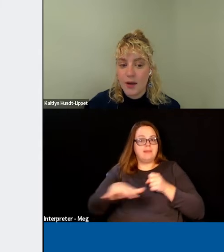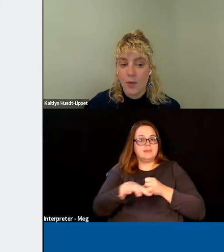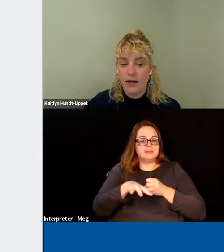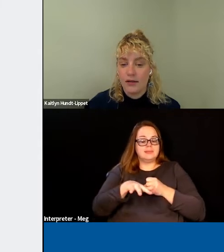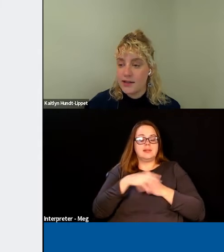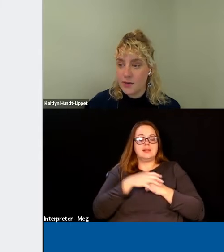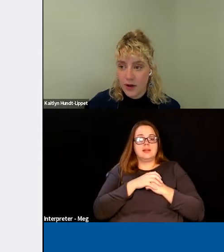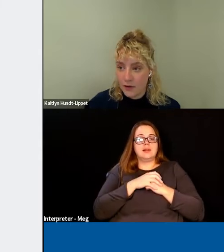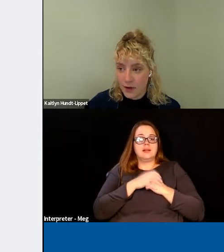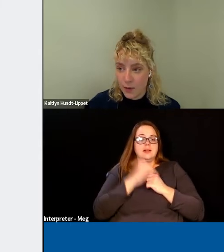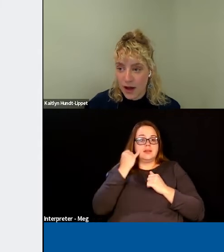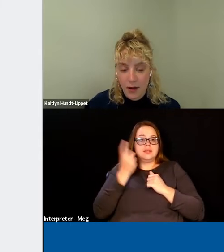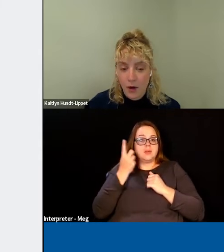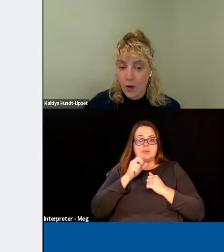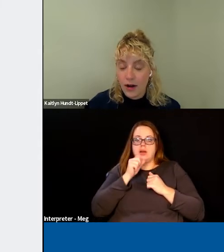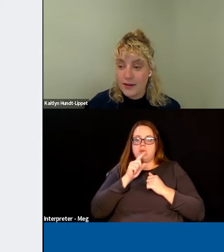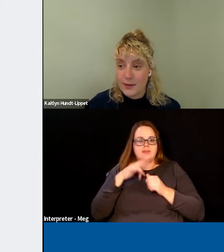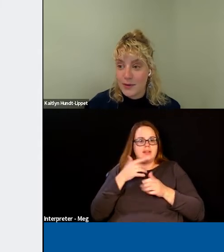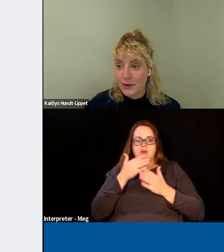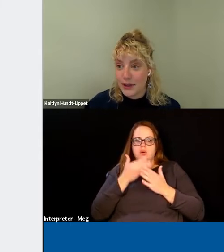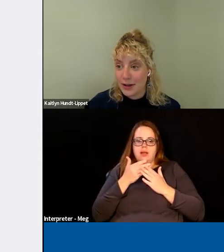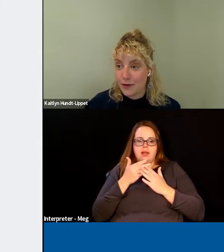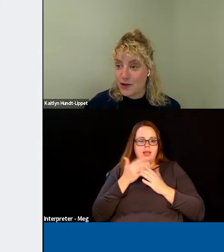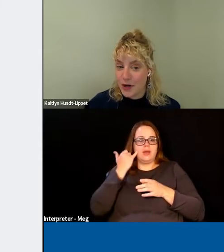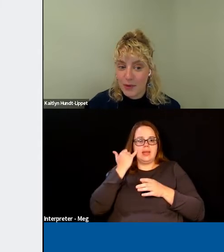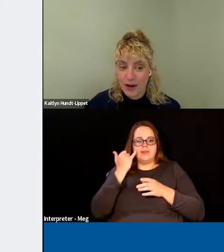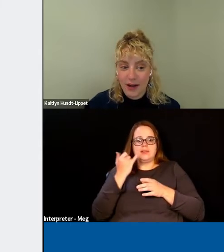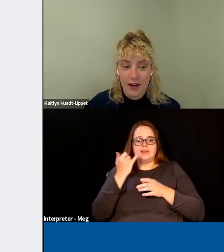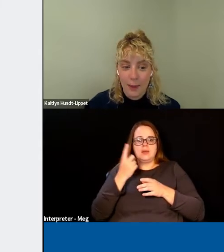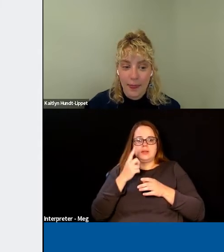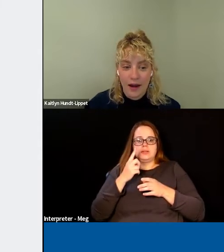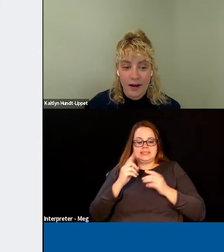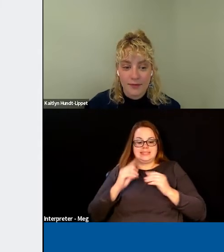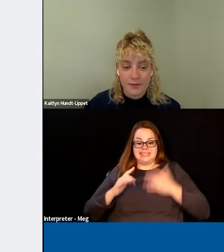if someone is really not feeling well or if someone's really overjoyed about it.